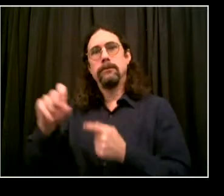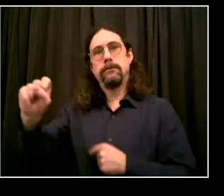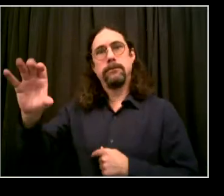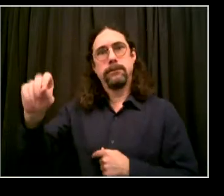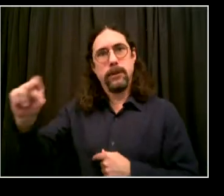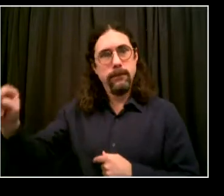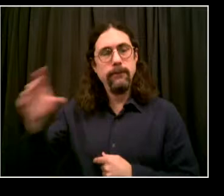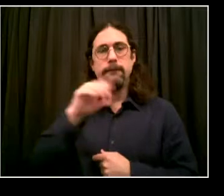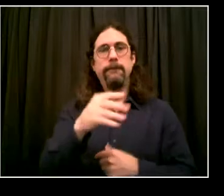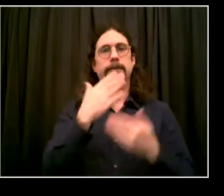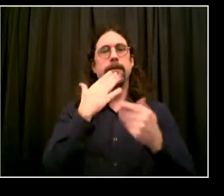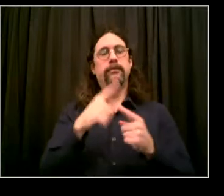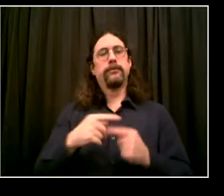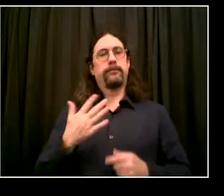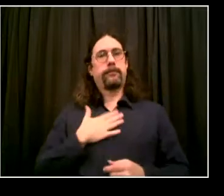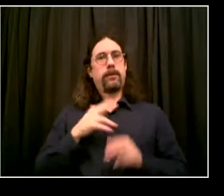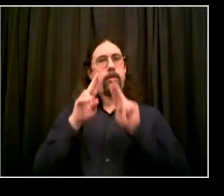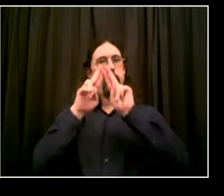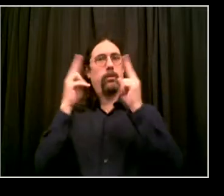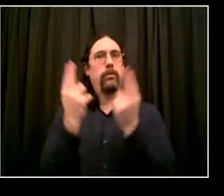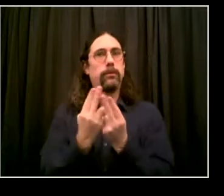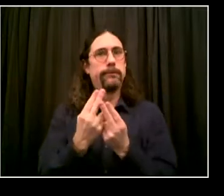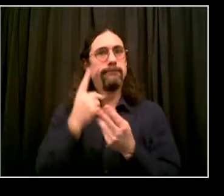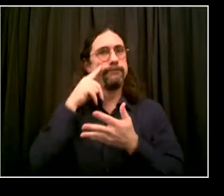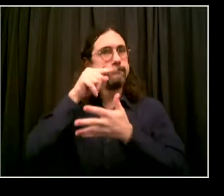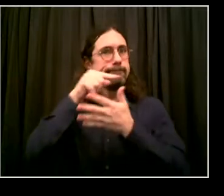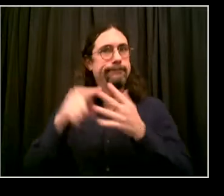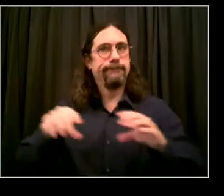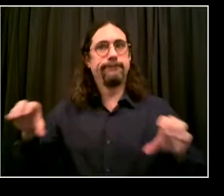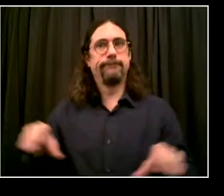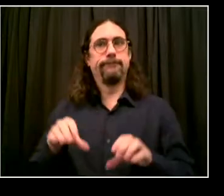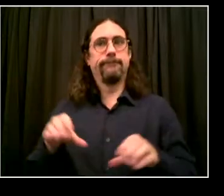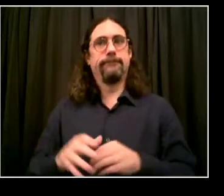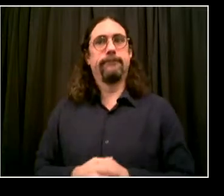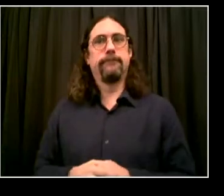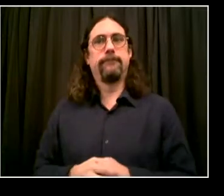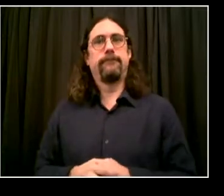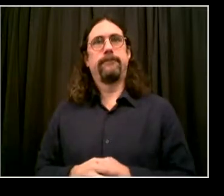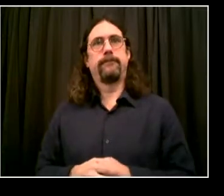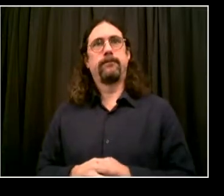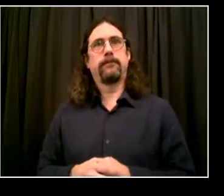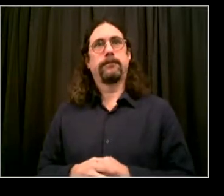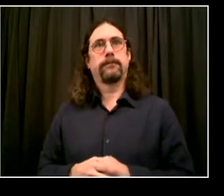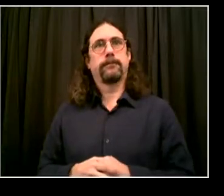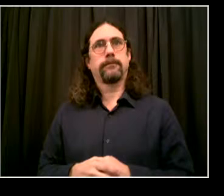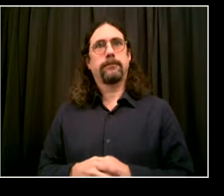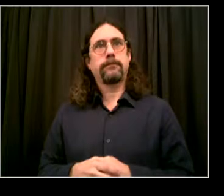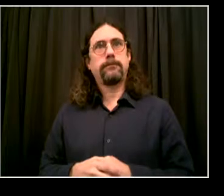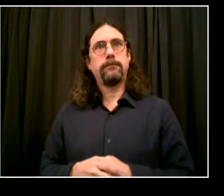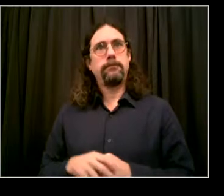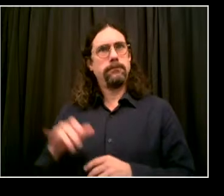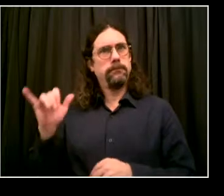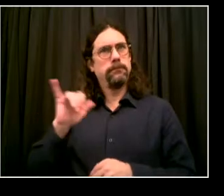ETH MAYOR, WHEN I THINK THE COMPTROLLER, WANT TO THANK MY FELLOW TRUSTEES,